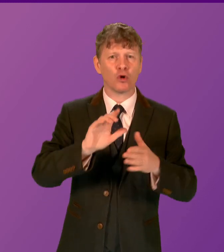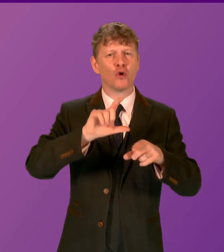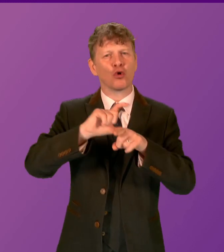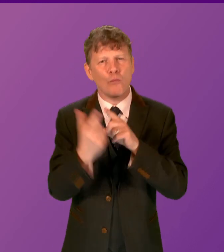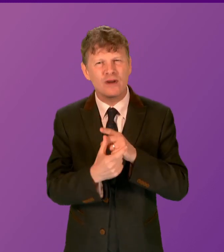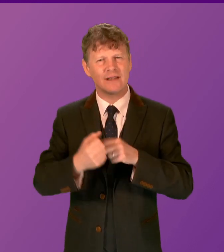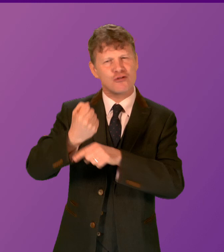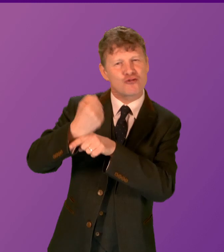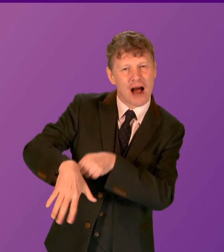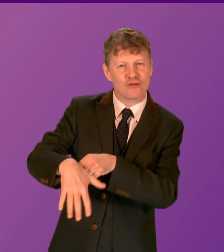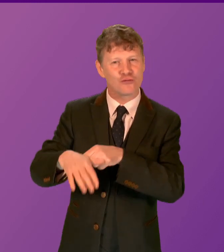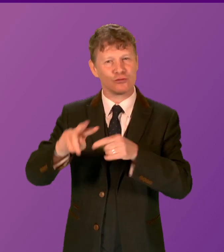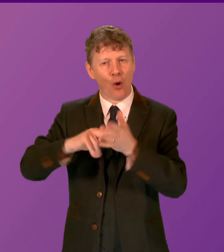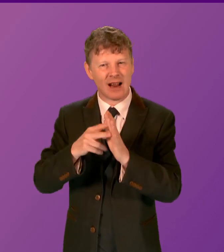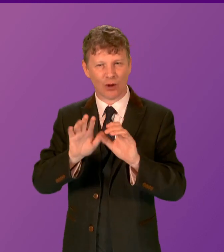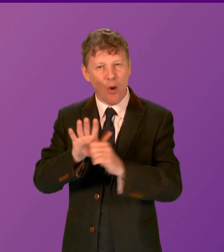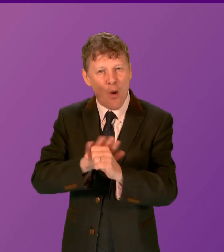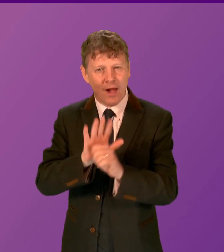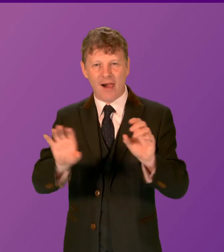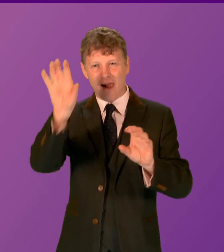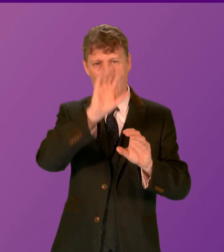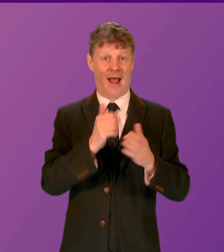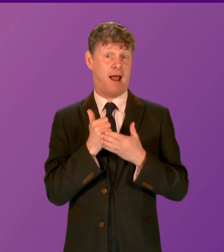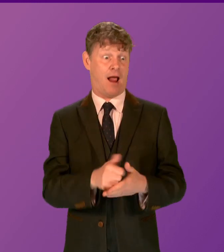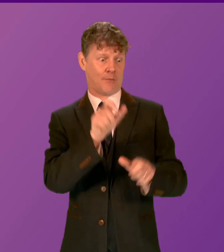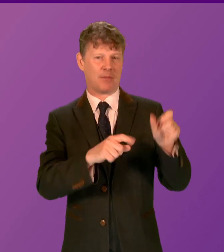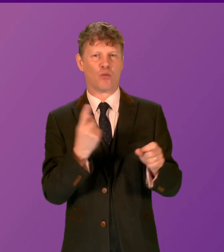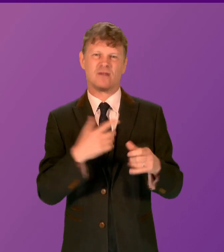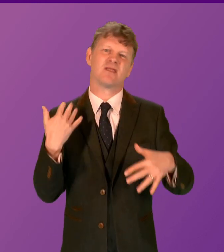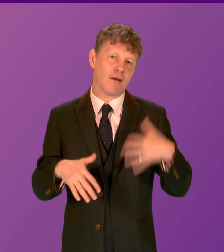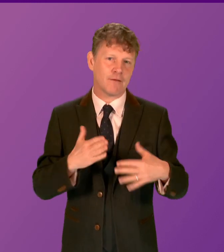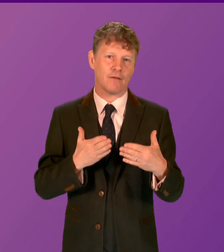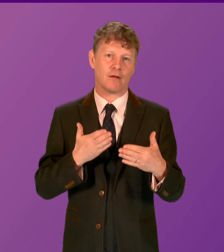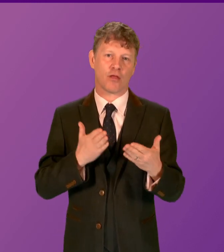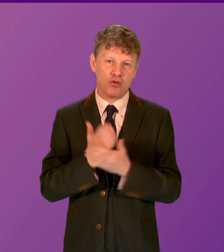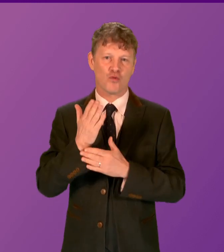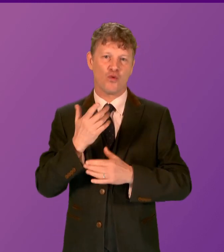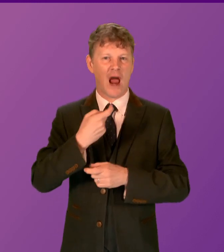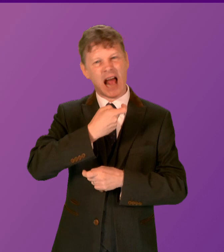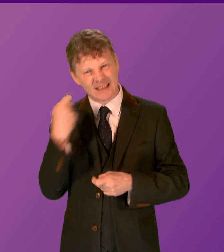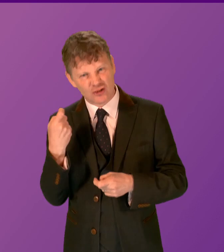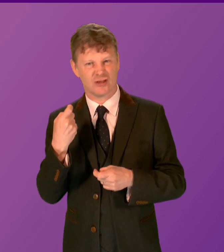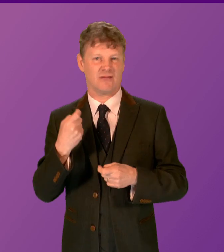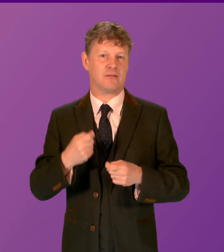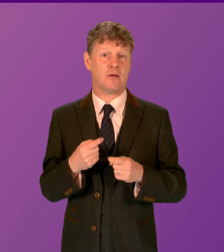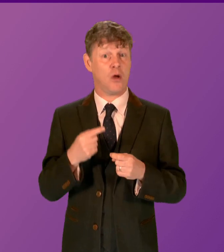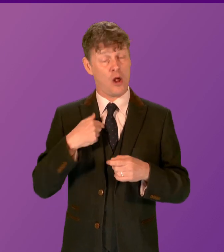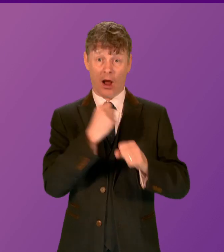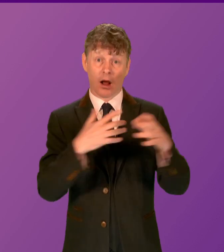in their local areas who are suffering from substance abuse and addiction. We have progressed work with local authorities such as Glasgow City Council on safer consumption